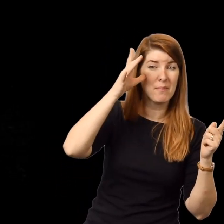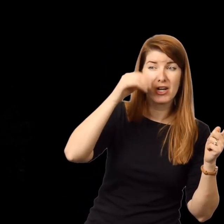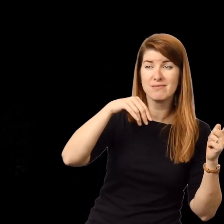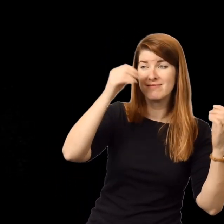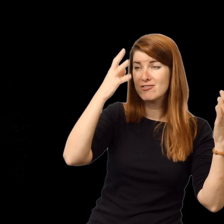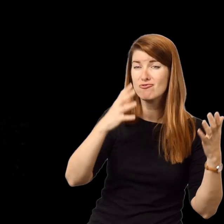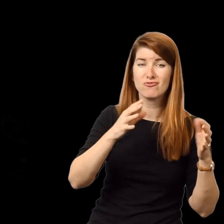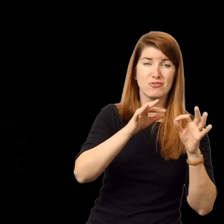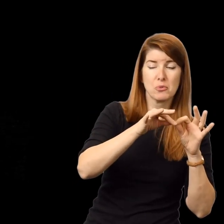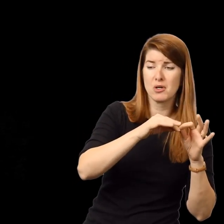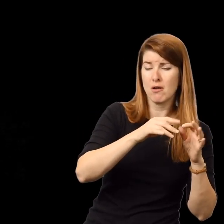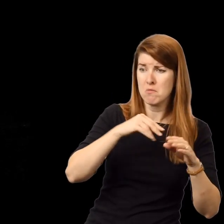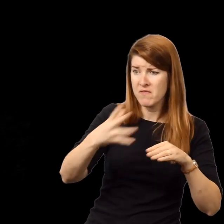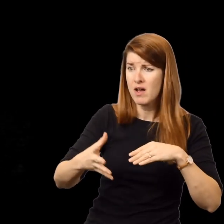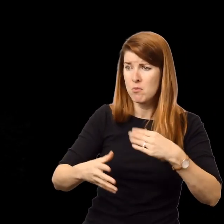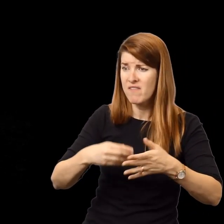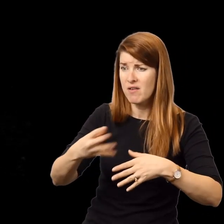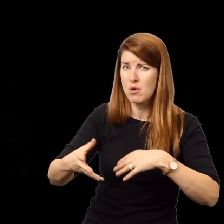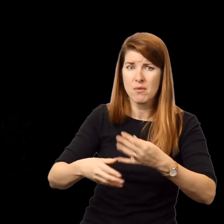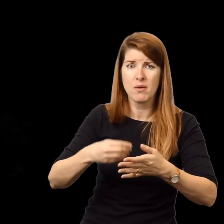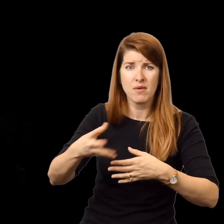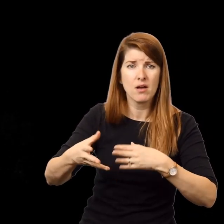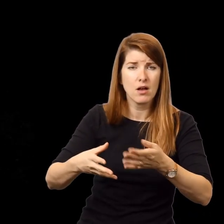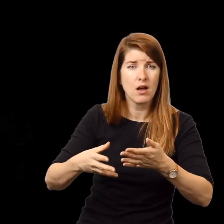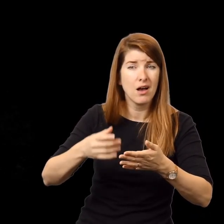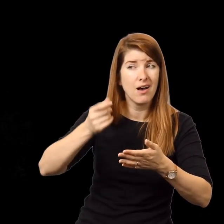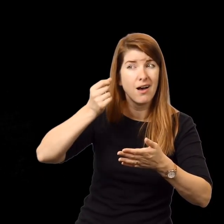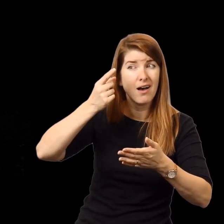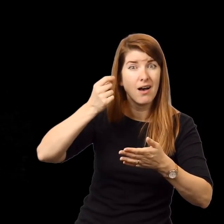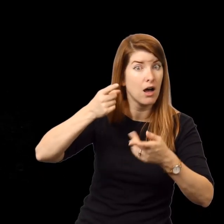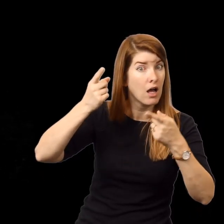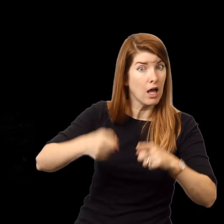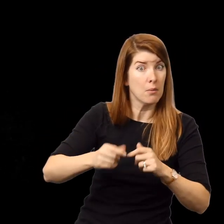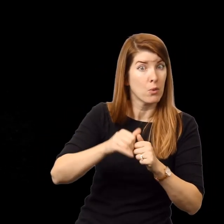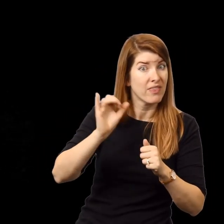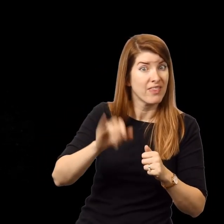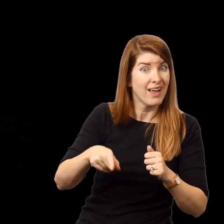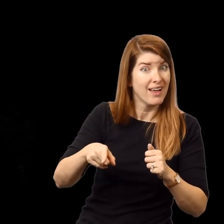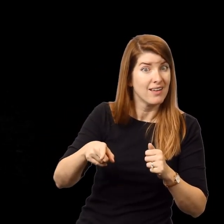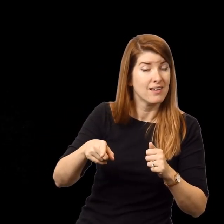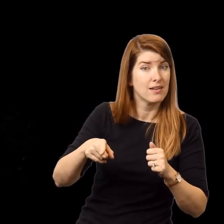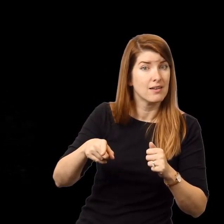And so they read their mind. They provide for their needs as much as they can but a consequence